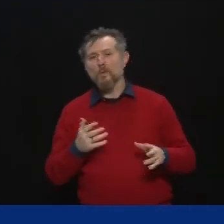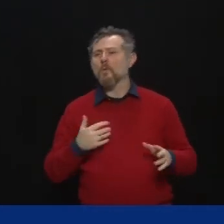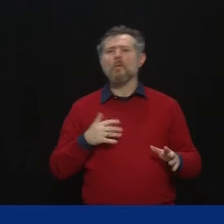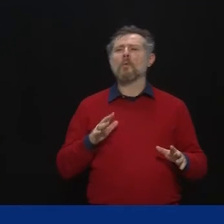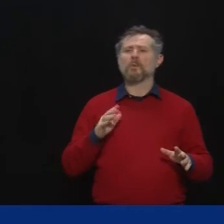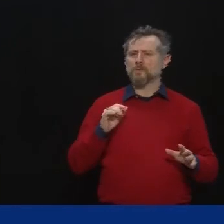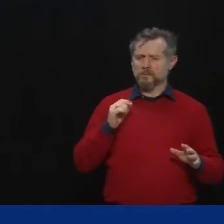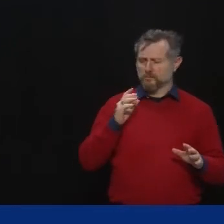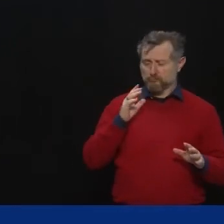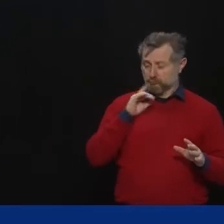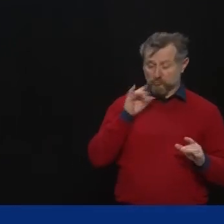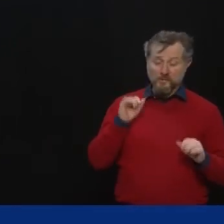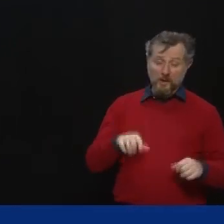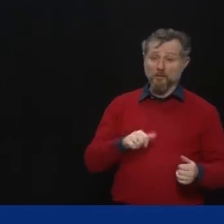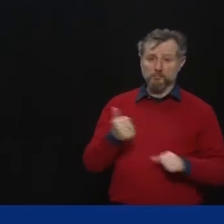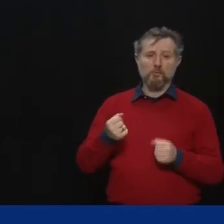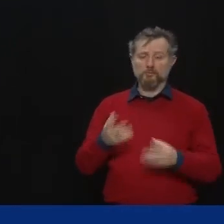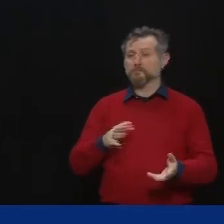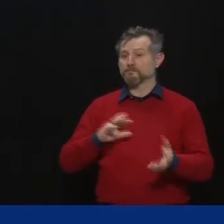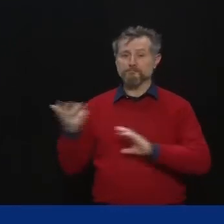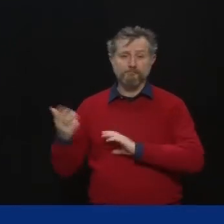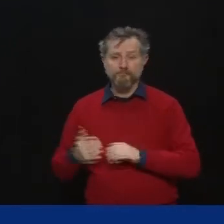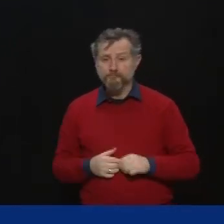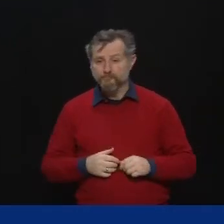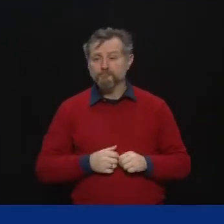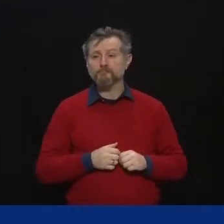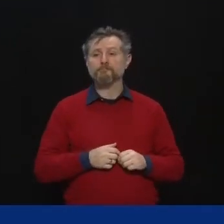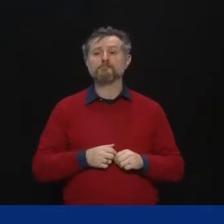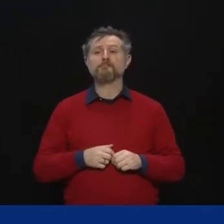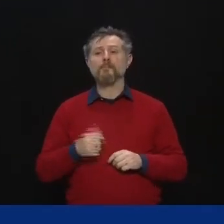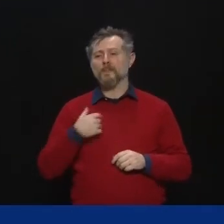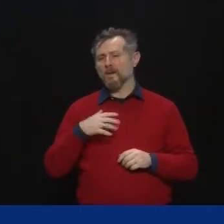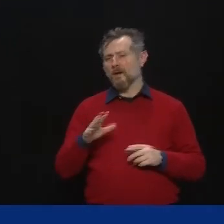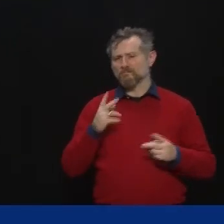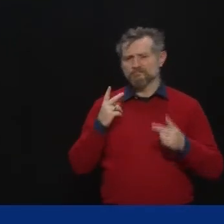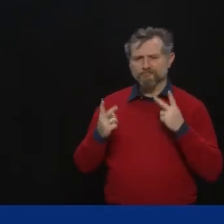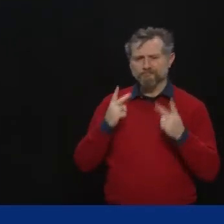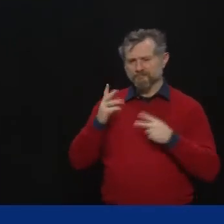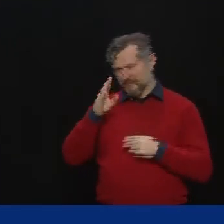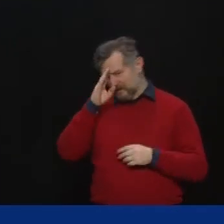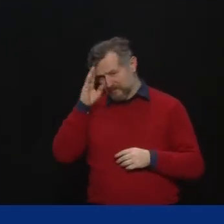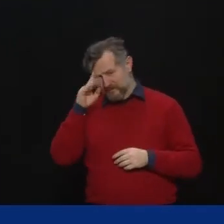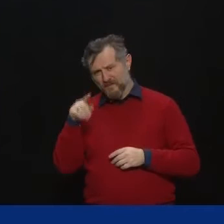WITH STAFF. SO YOU CAN SEE THIS HOSPITAL CAPACITY, HAD WE NOT BEEN MONITORING IT SO CLOSELY THIS COULD HAVE BEEN A CRISIS